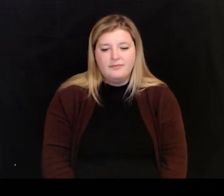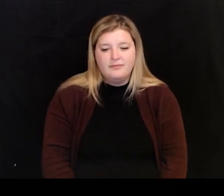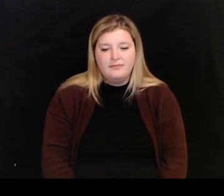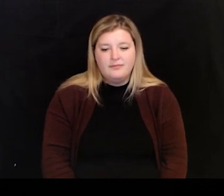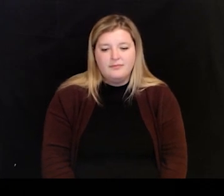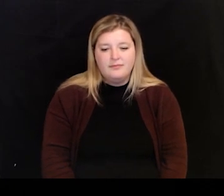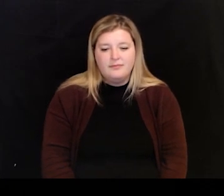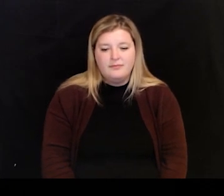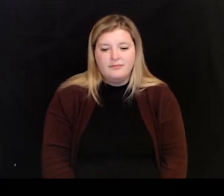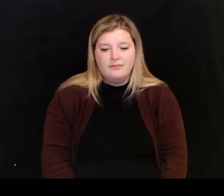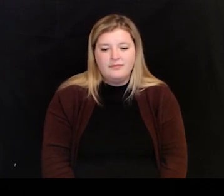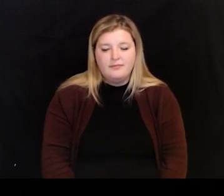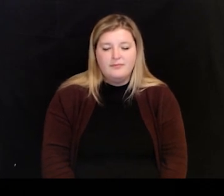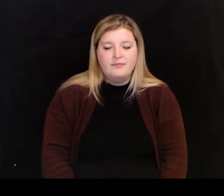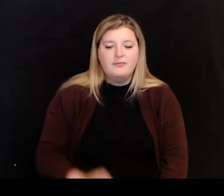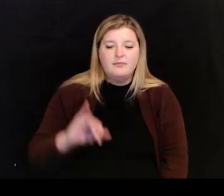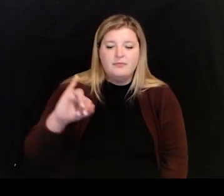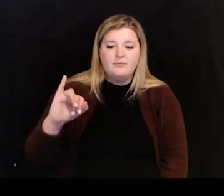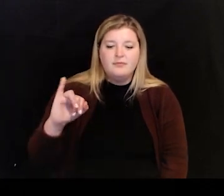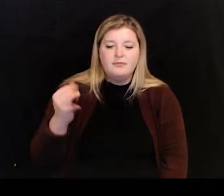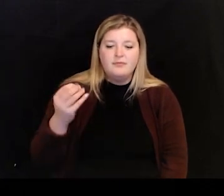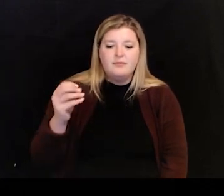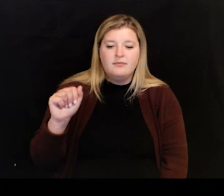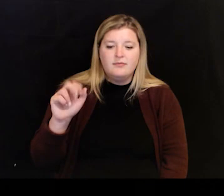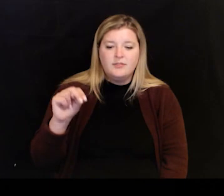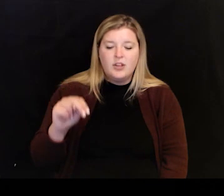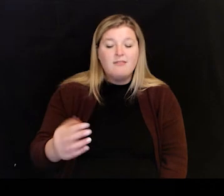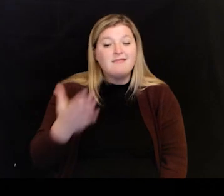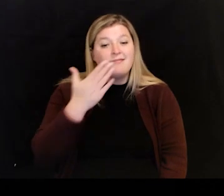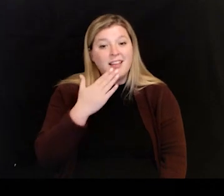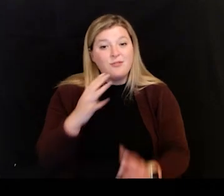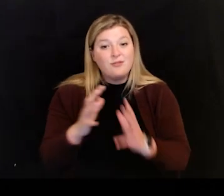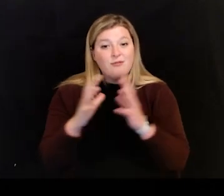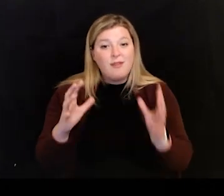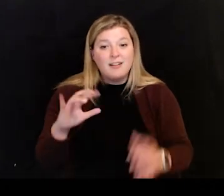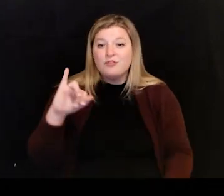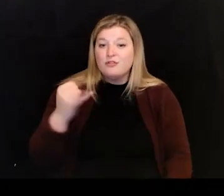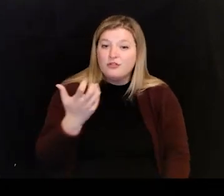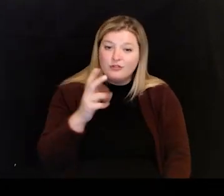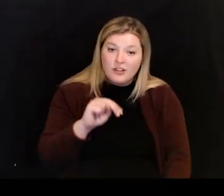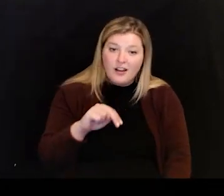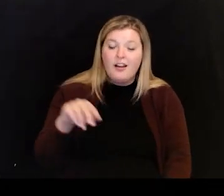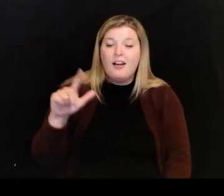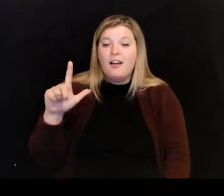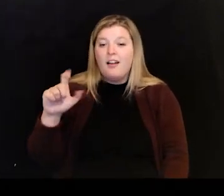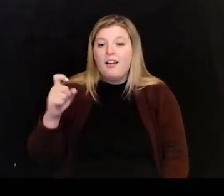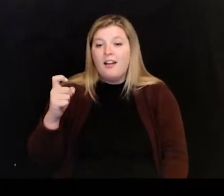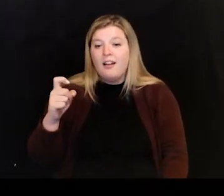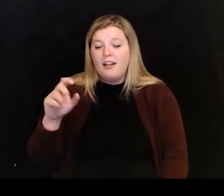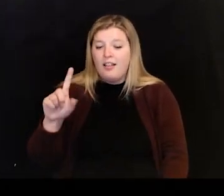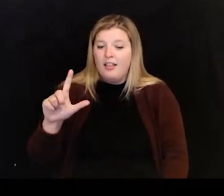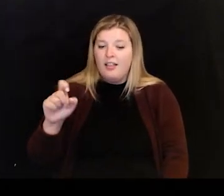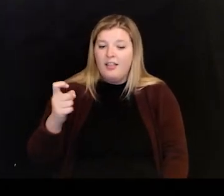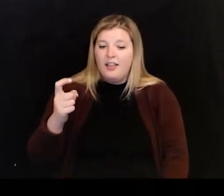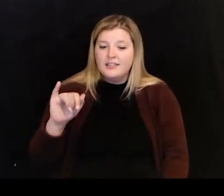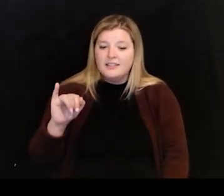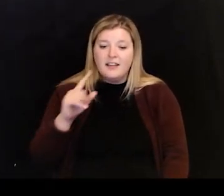[Joan] All right, well, thank you so much, John and Lexi, for helping us celebrate Global Accessibility Awareness Day.